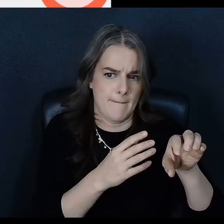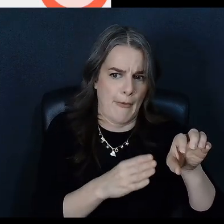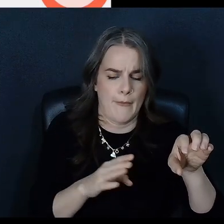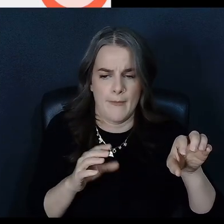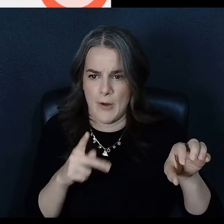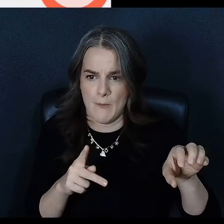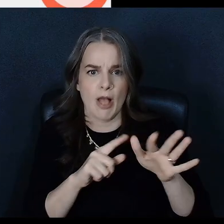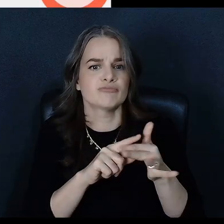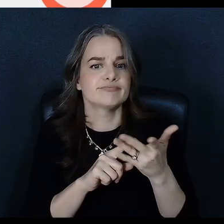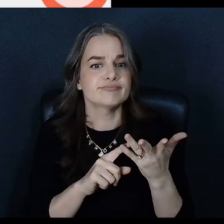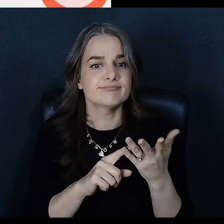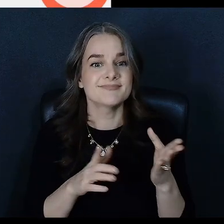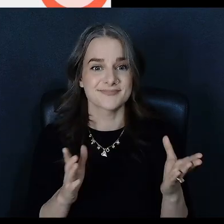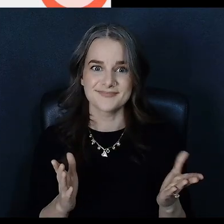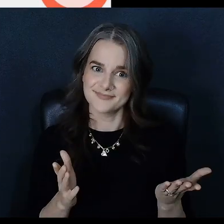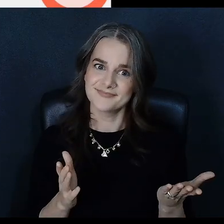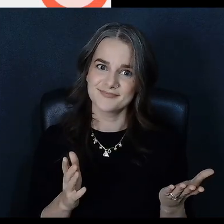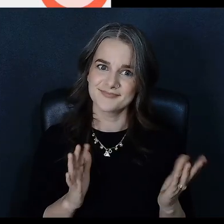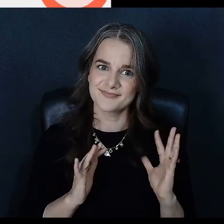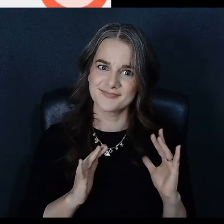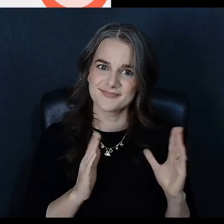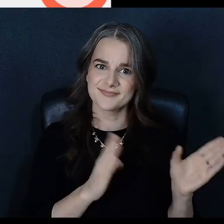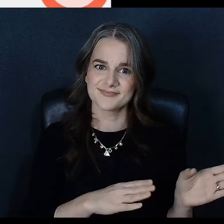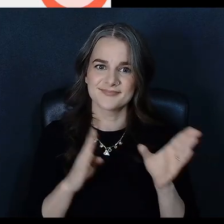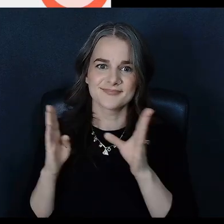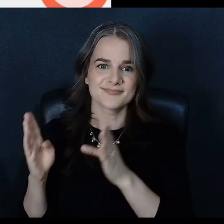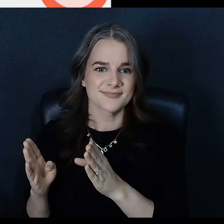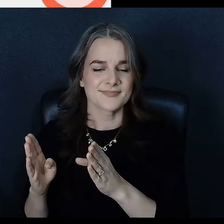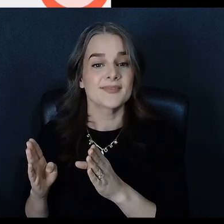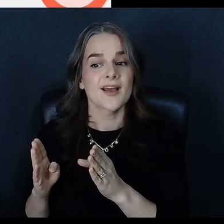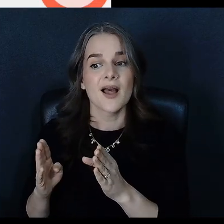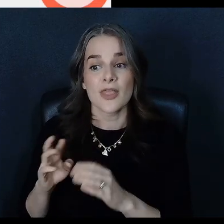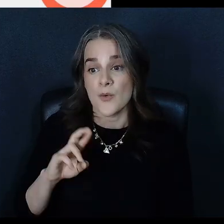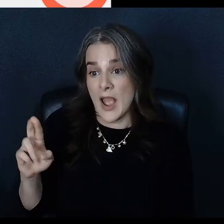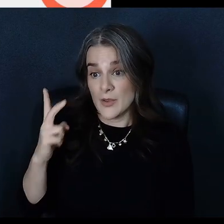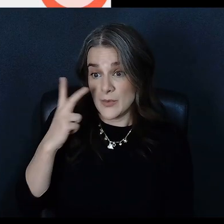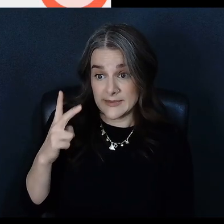where the keyboard gets projected on any flat surface in front of you.